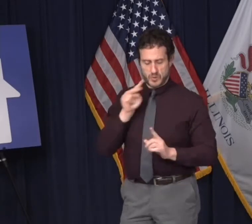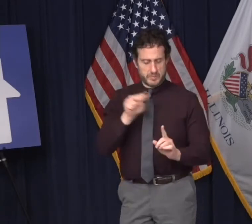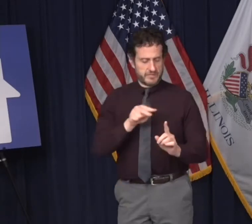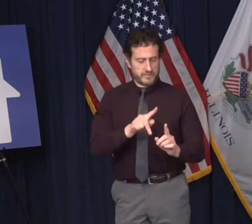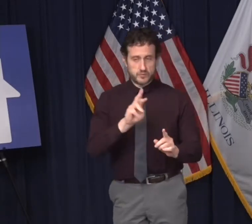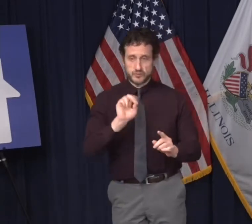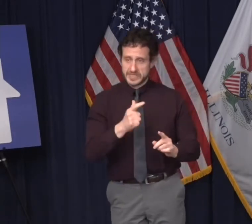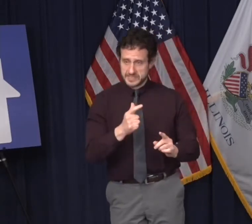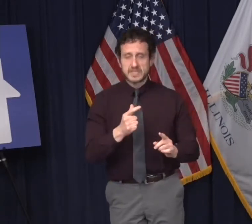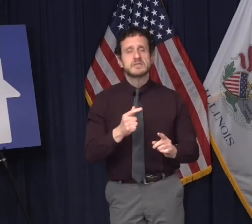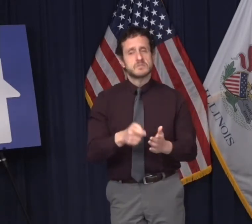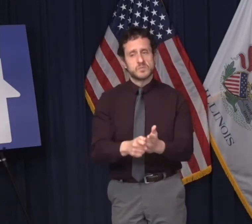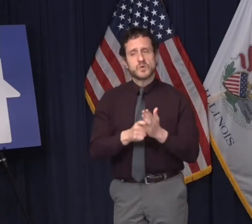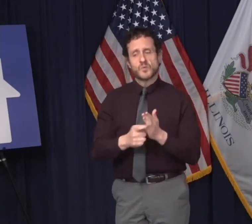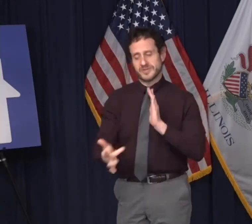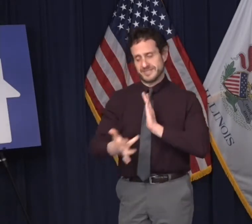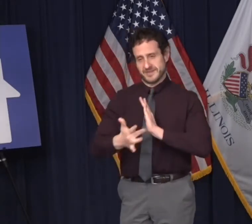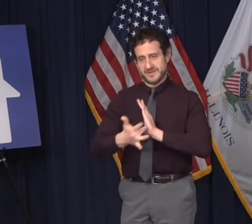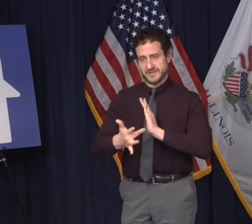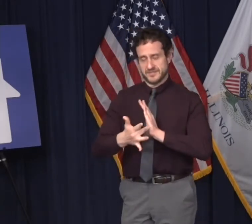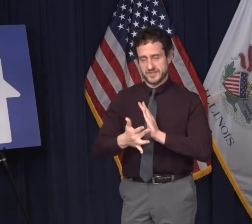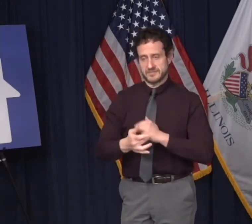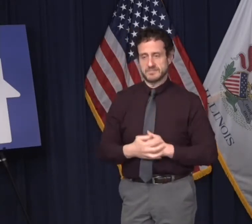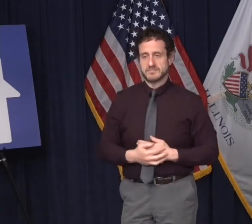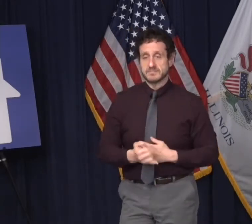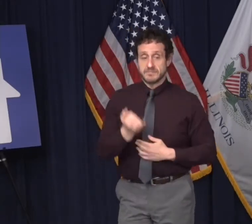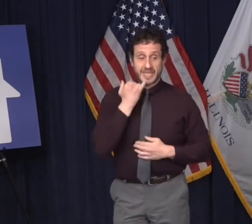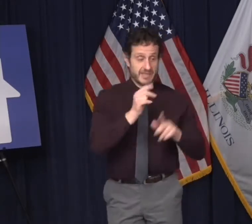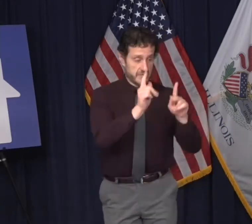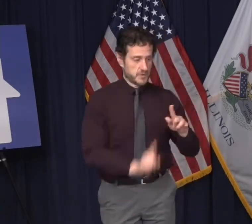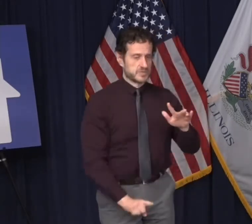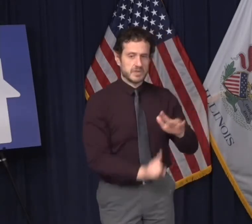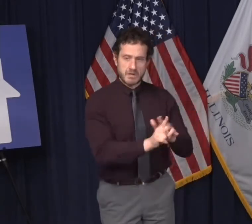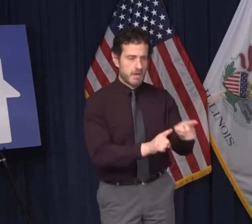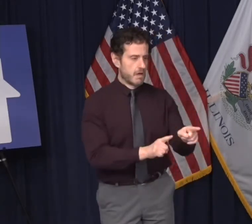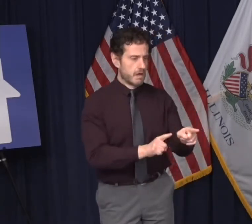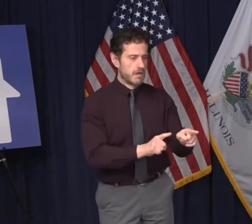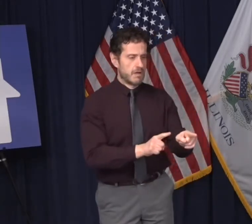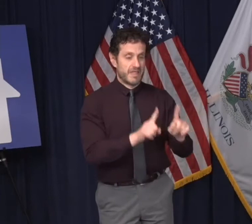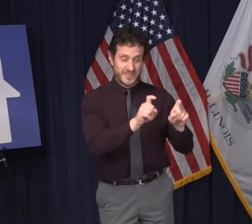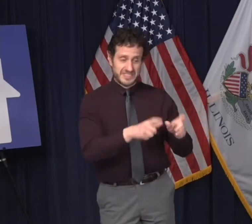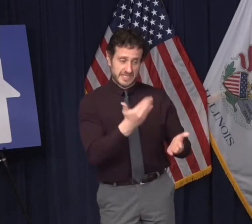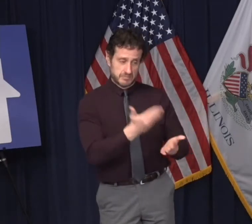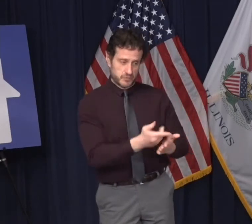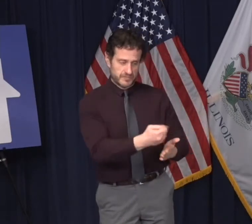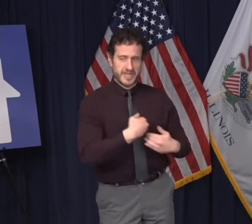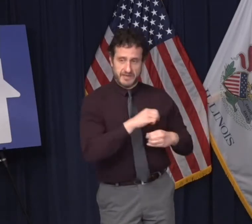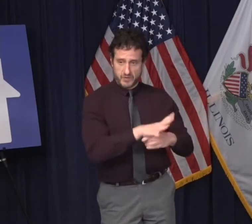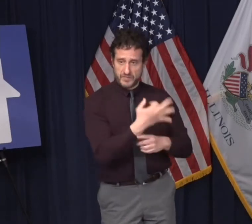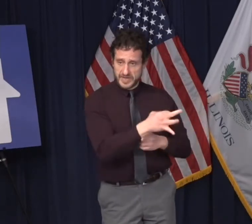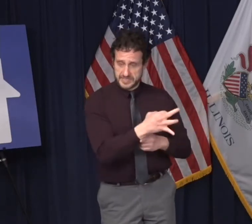A SIGNIFICANT PART OF THIS PROGRAM INVOLVES TECHNOLOGY. WHEN AN INDIVIDUAL TESTS